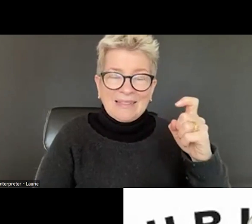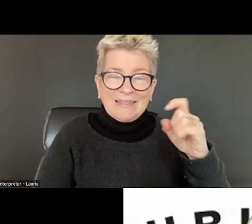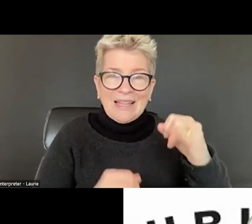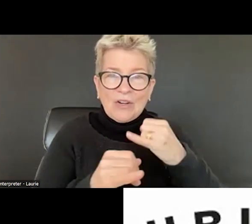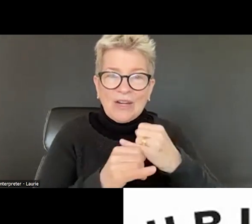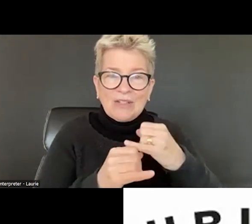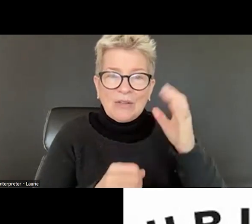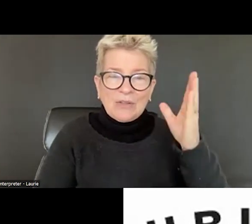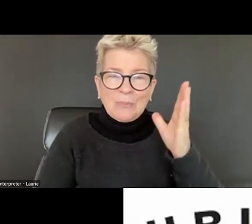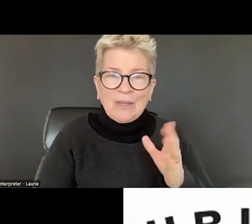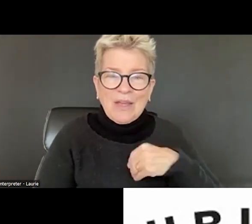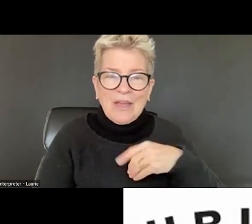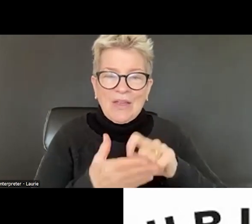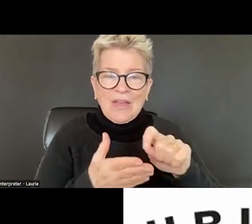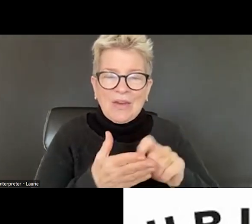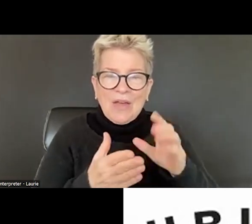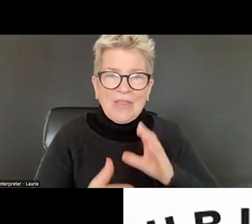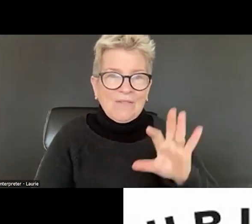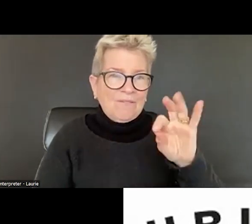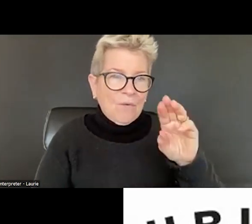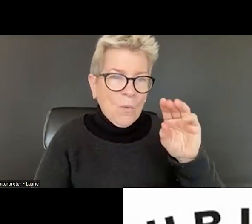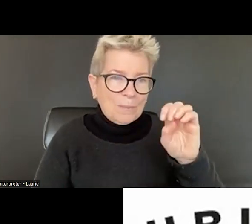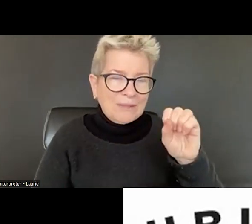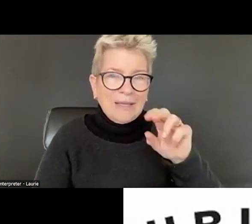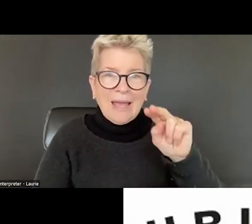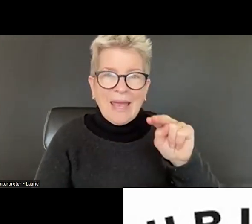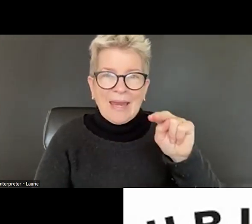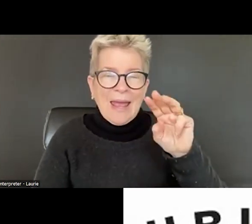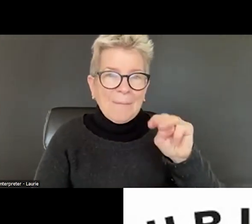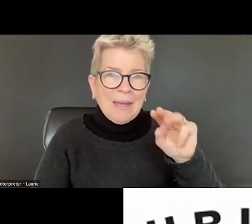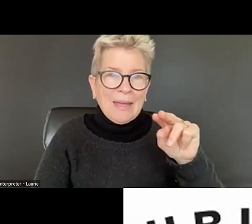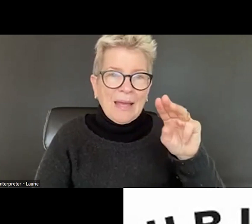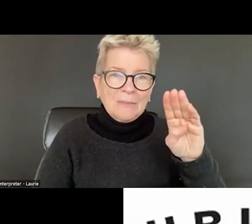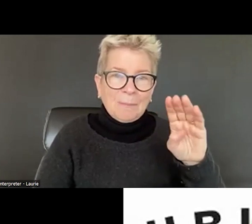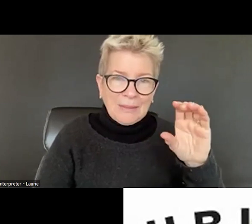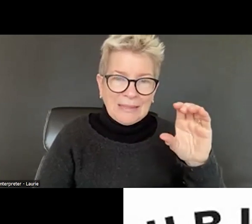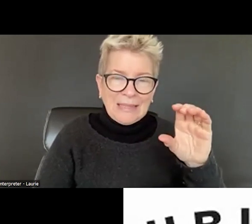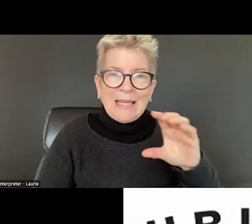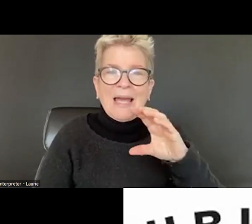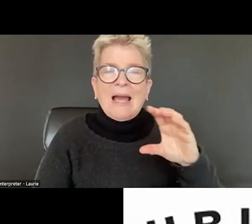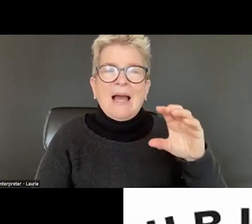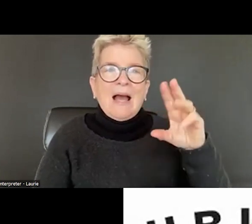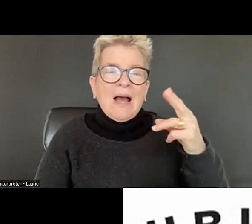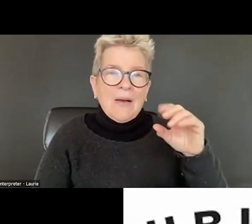been featured in Forbes MSNBC The Huffington Post and more um and Ashley currently serves